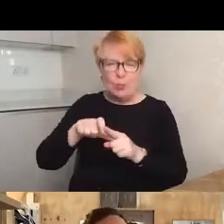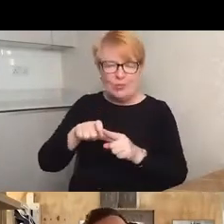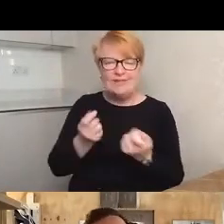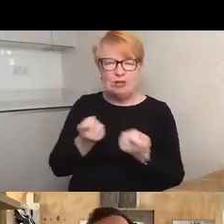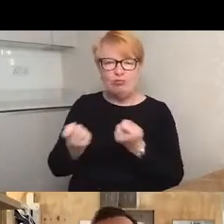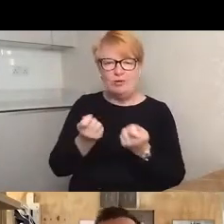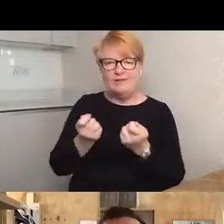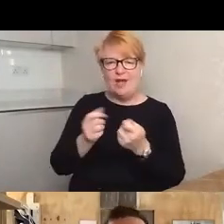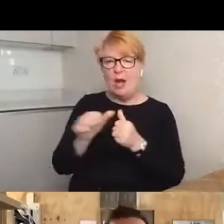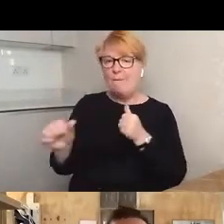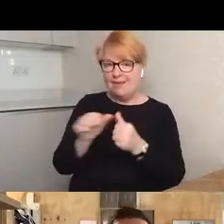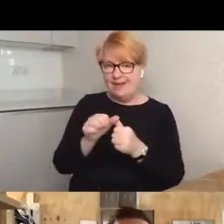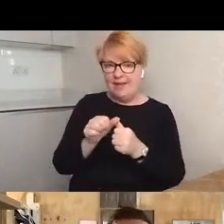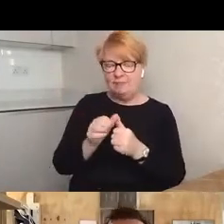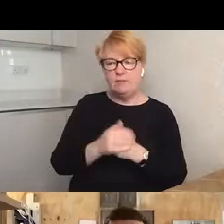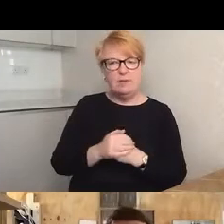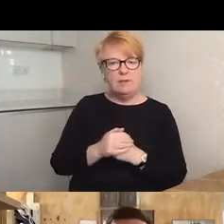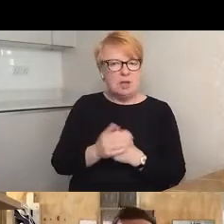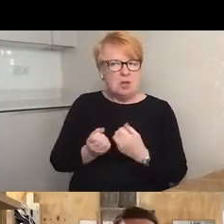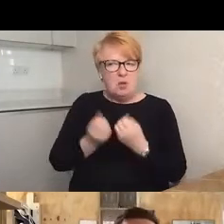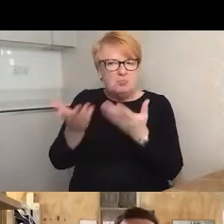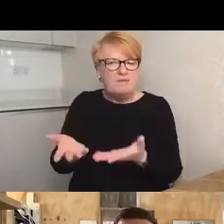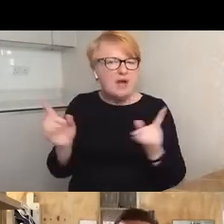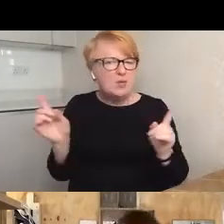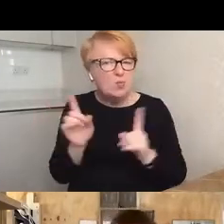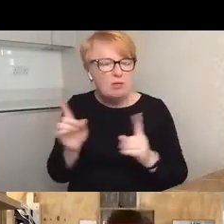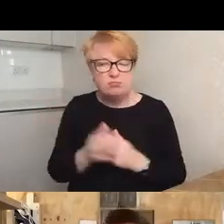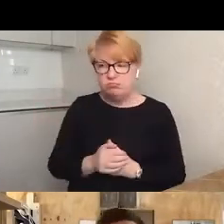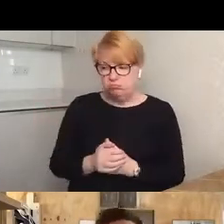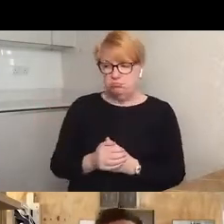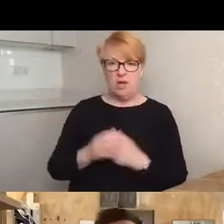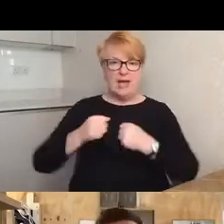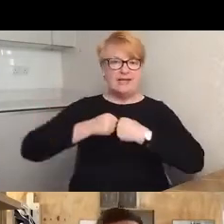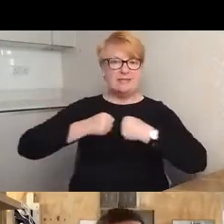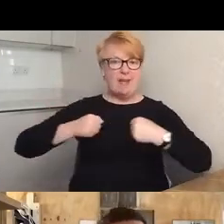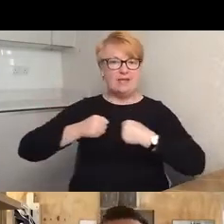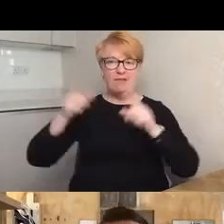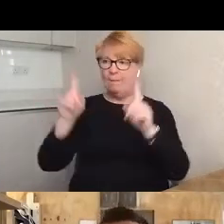And so, what that's providing is a space within, a space between two to form communities,